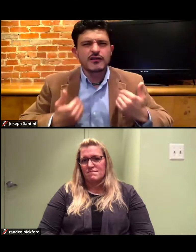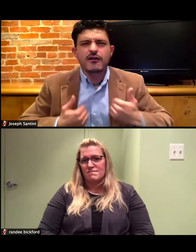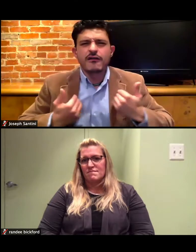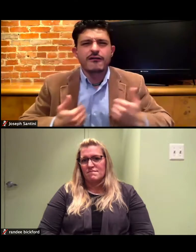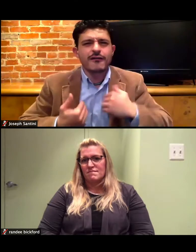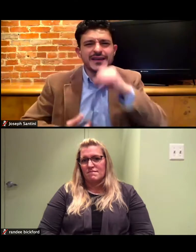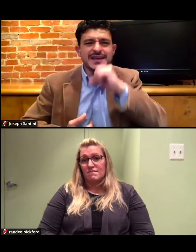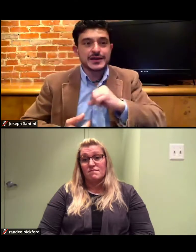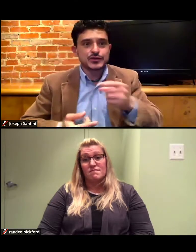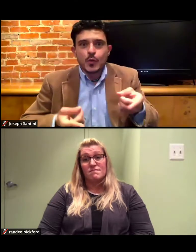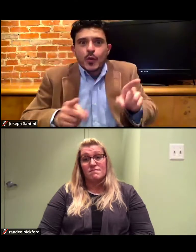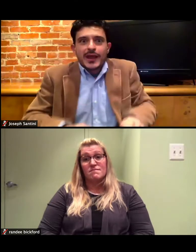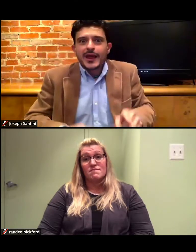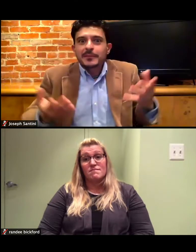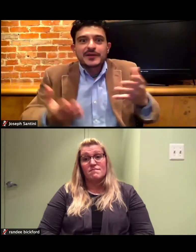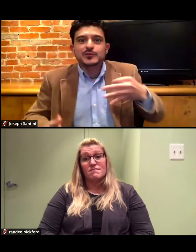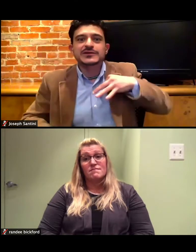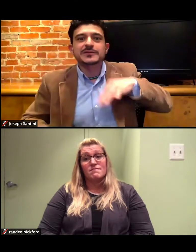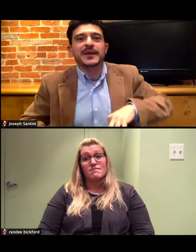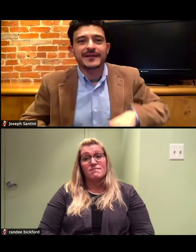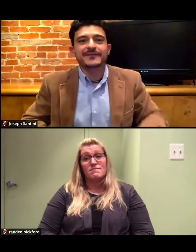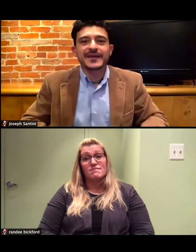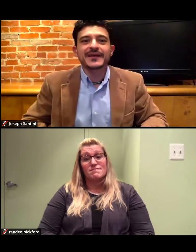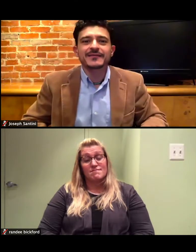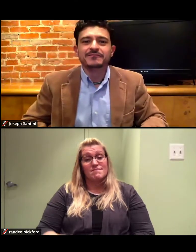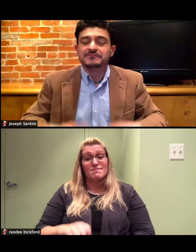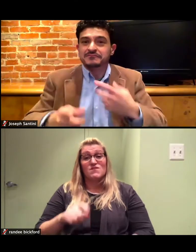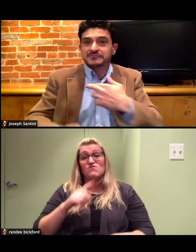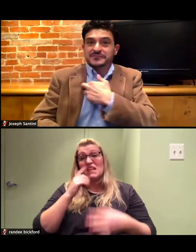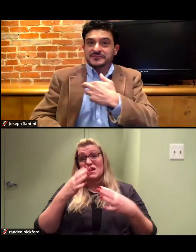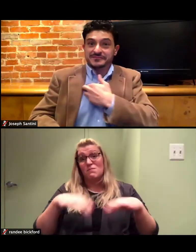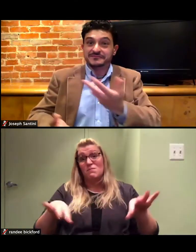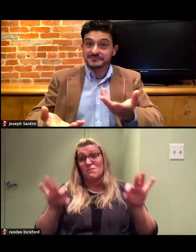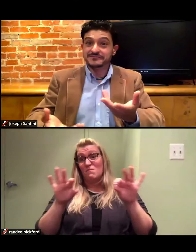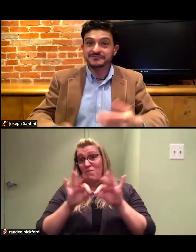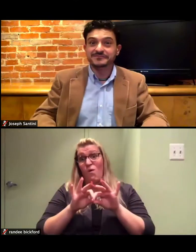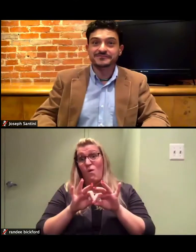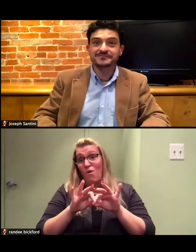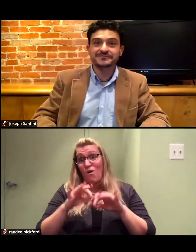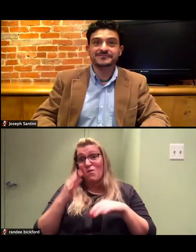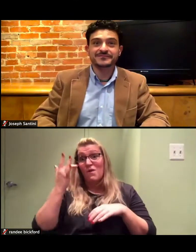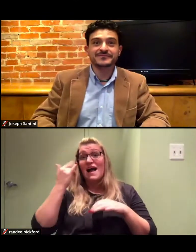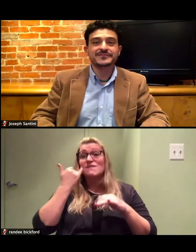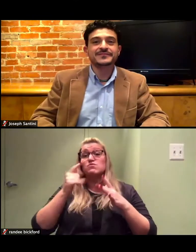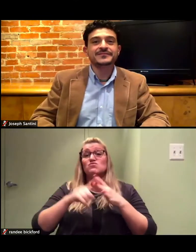financial knowledge young? What happens? What's the benefit?